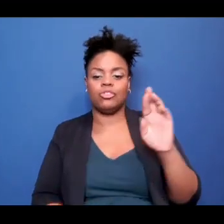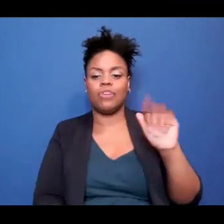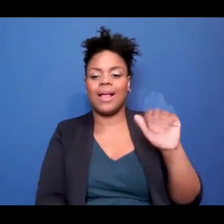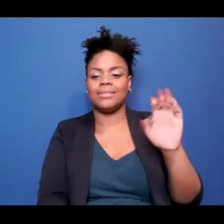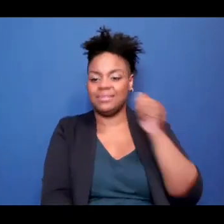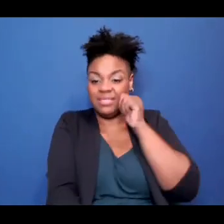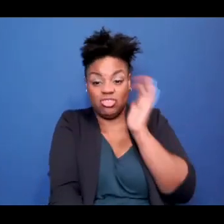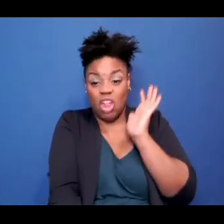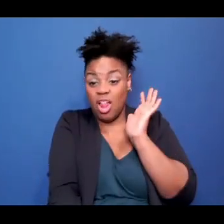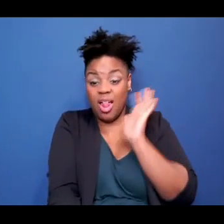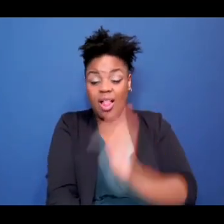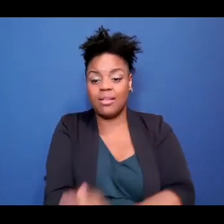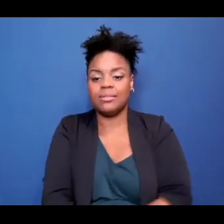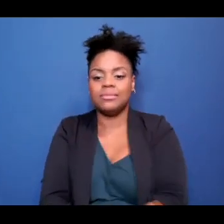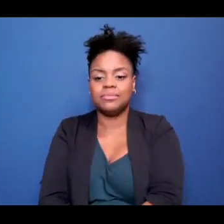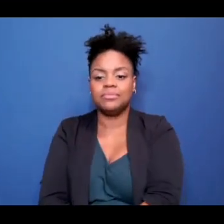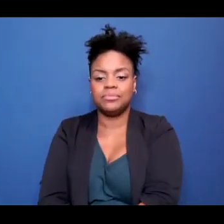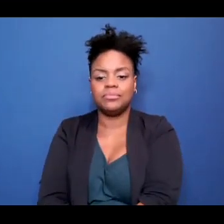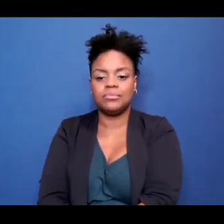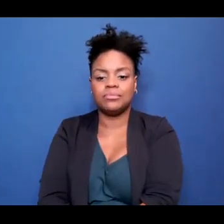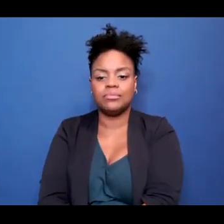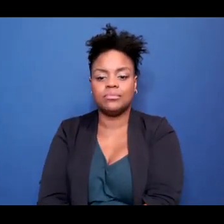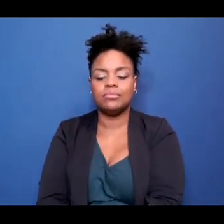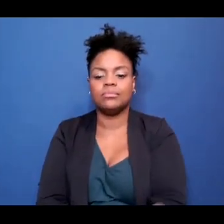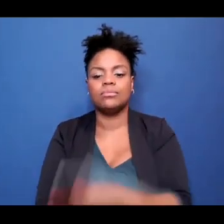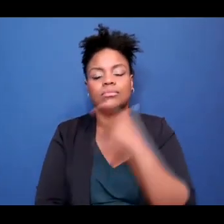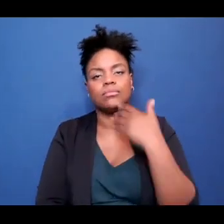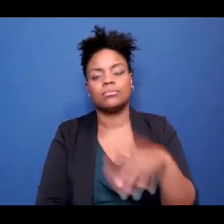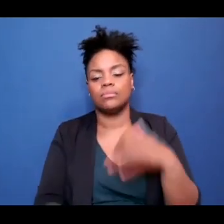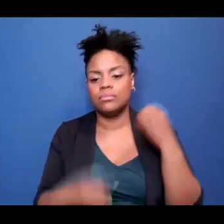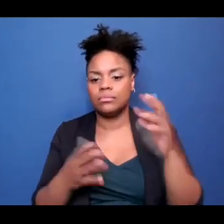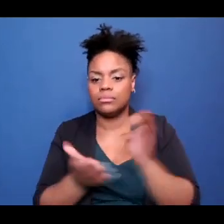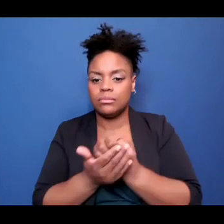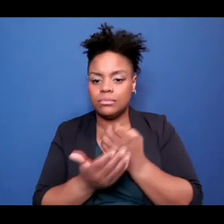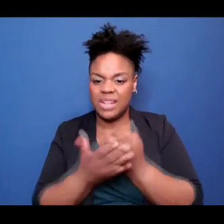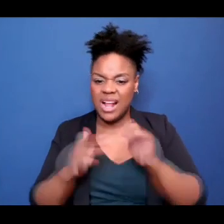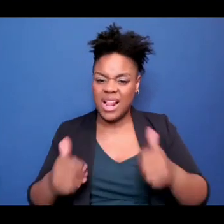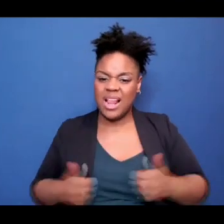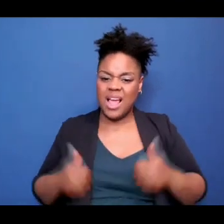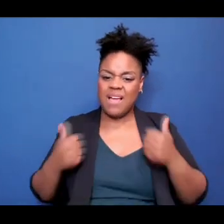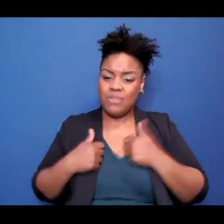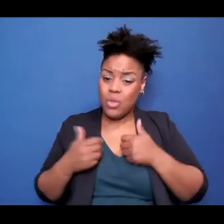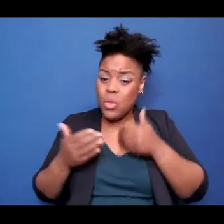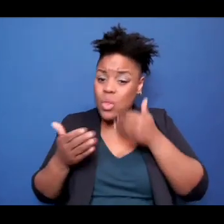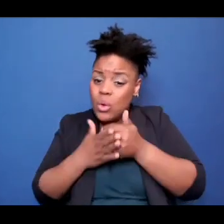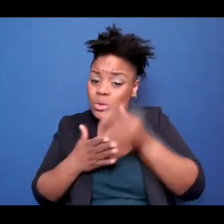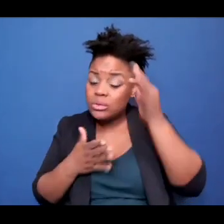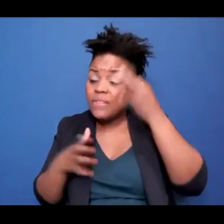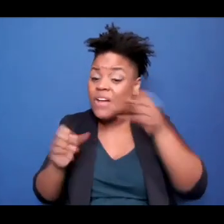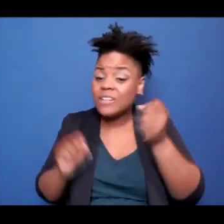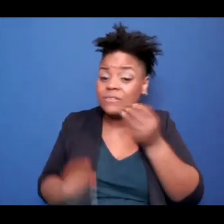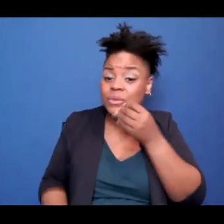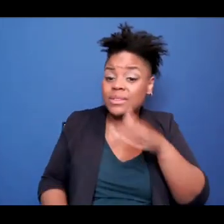STUDIES HAVE DOCUMENTED. AND THOUGH FINDINGS ARE MIXED, THERE'S SUBSTANTIAL EVIDENCE THAT LIVING PROXIMAL TO HIGHER